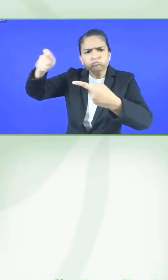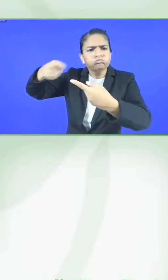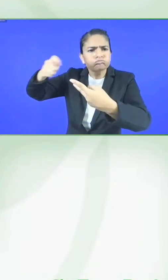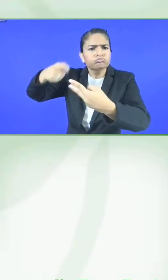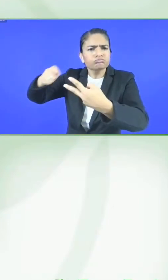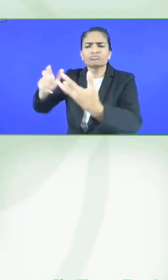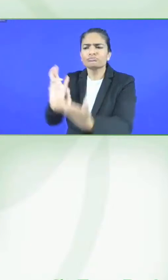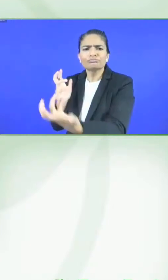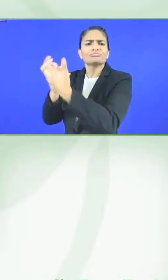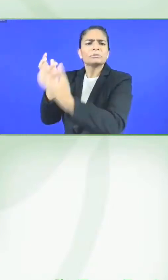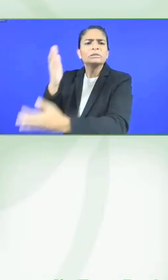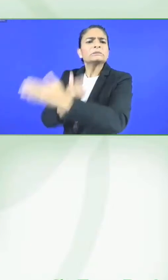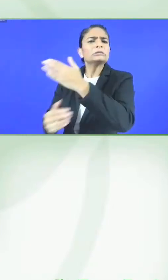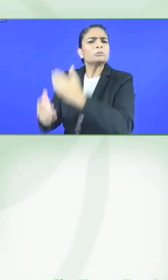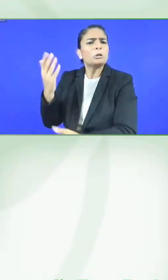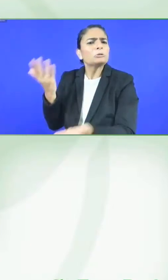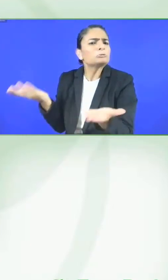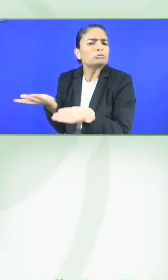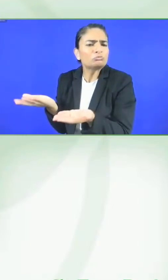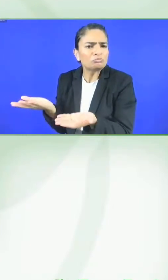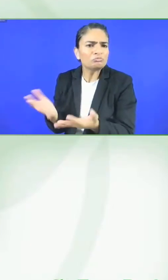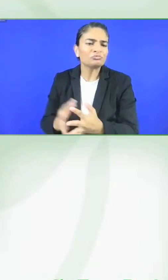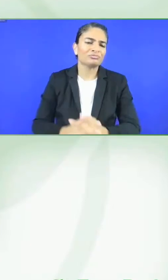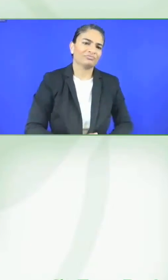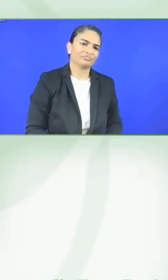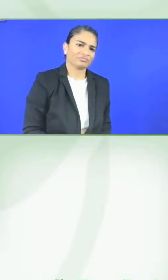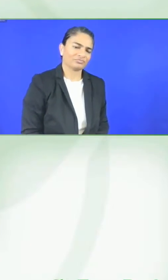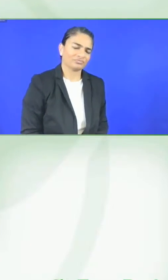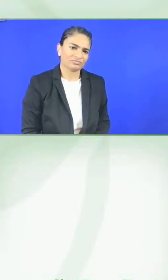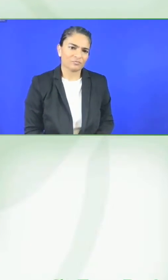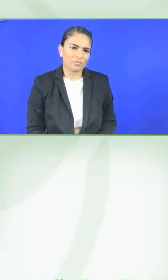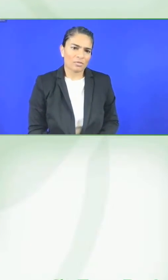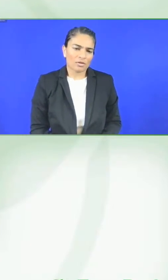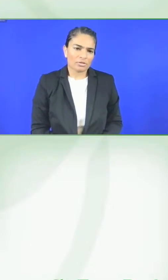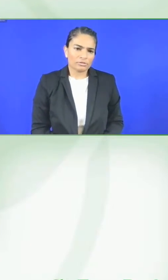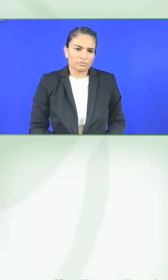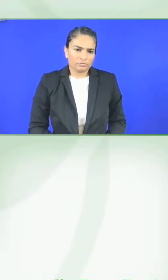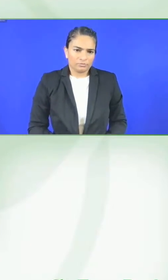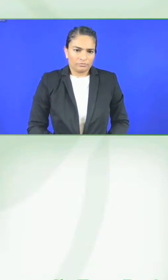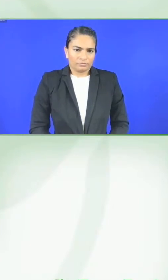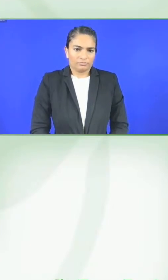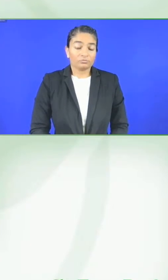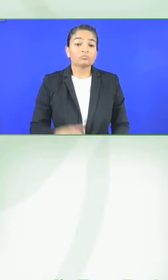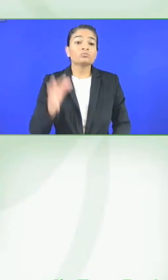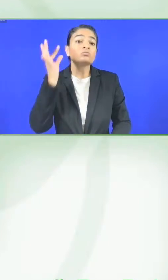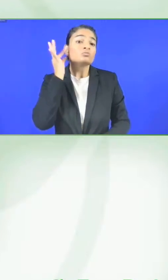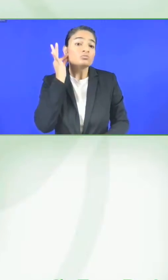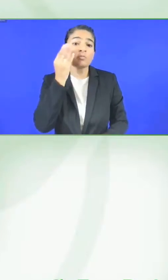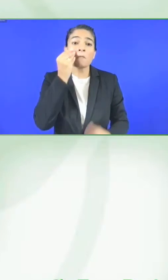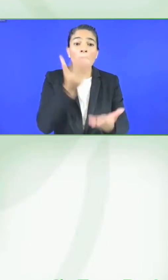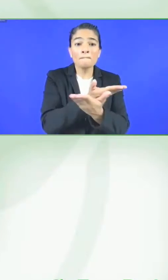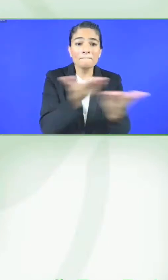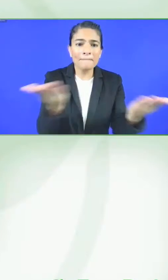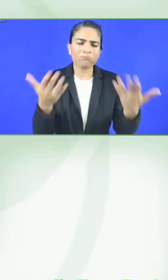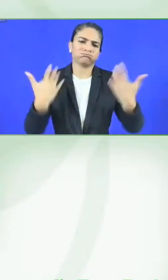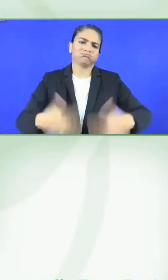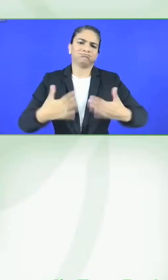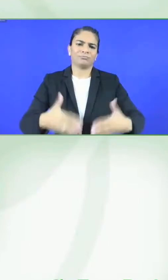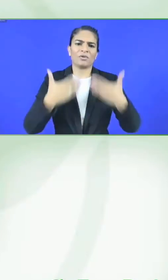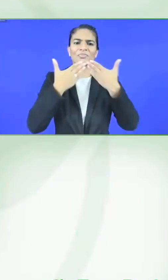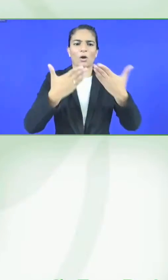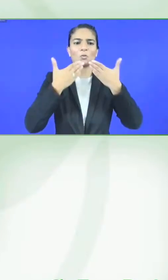We need to do it every few years.